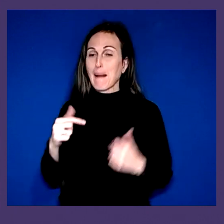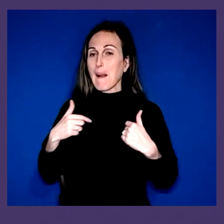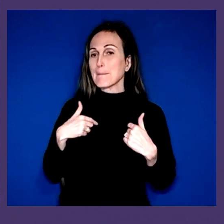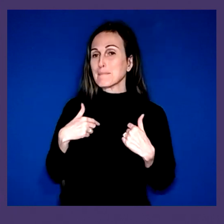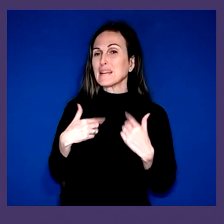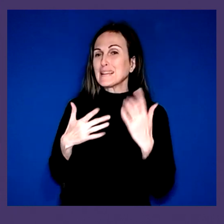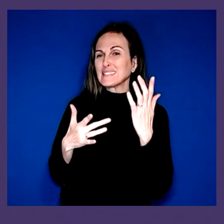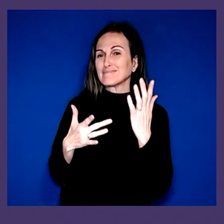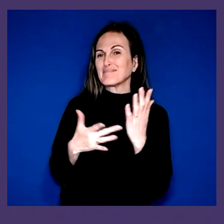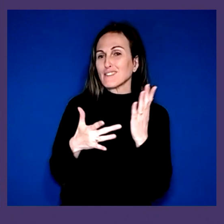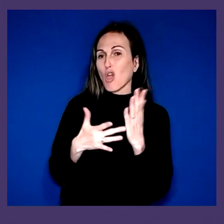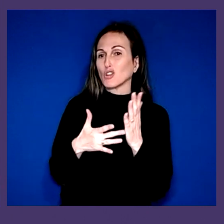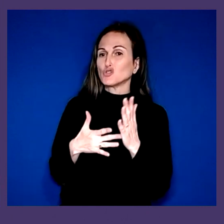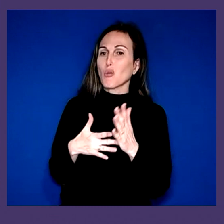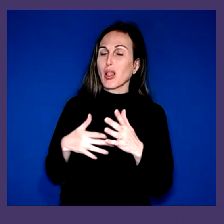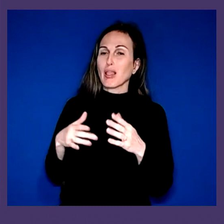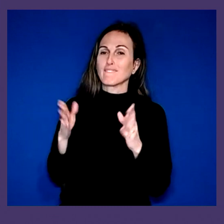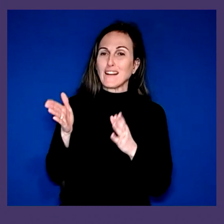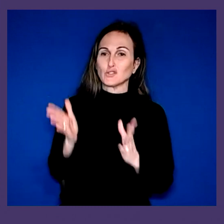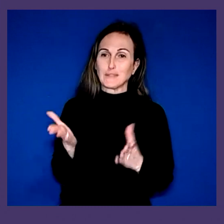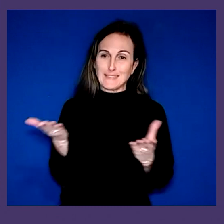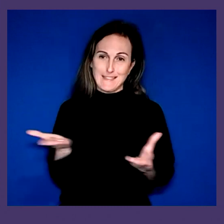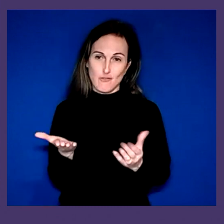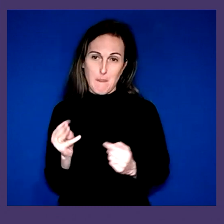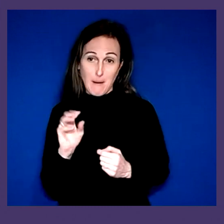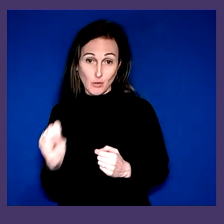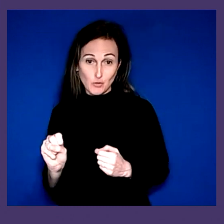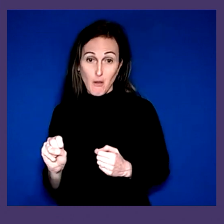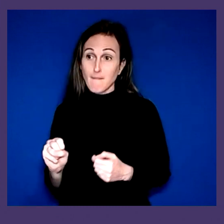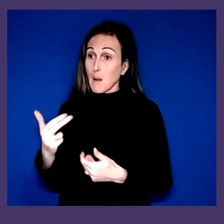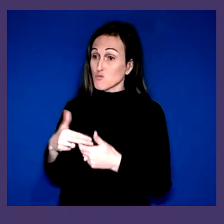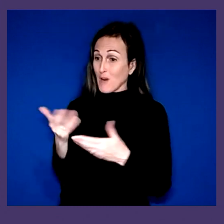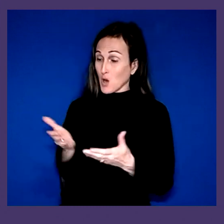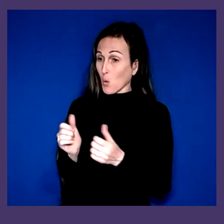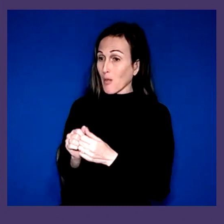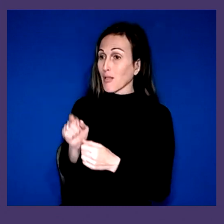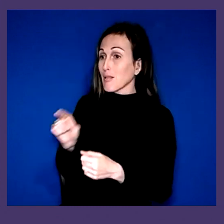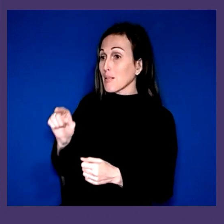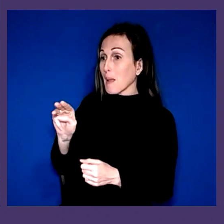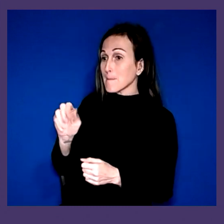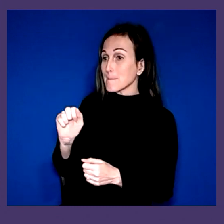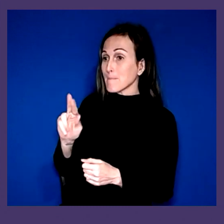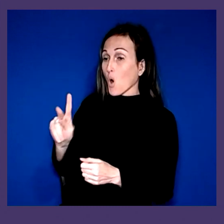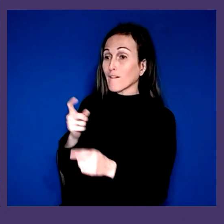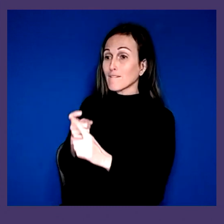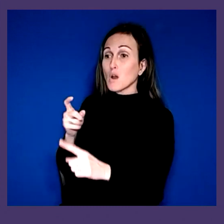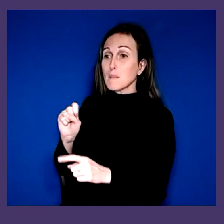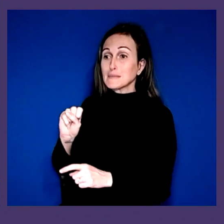I'm joined today by Mark Applin from Signly, Laurel Christensen from GN Audio,